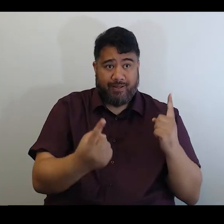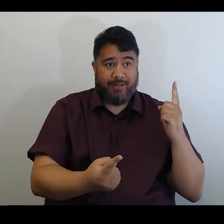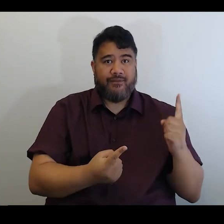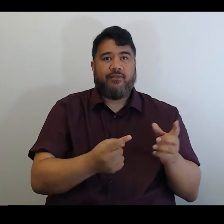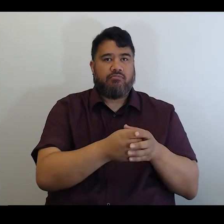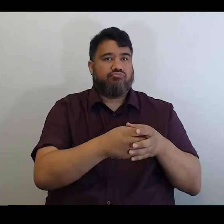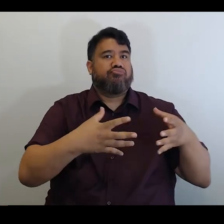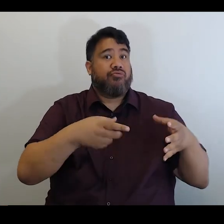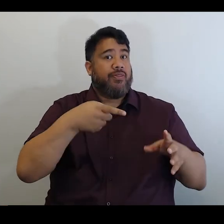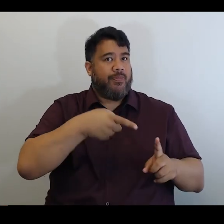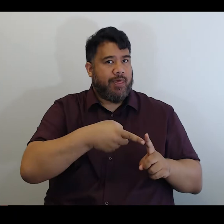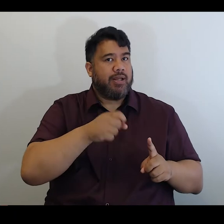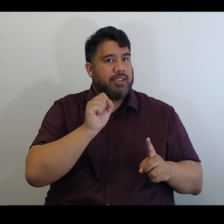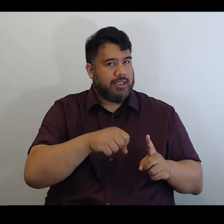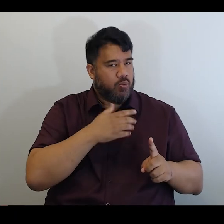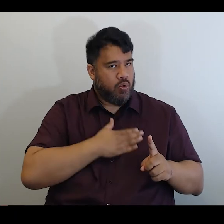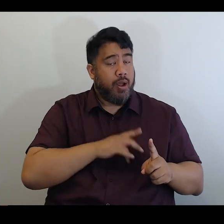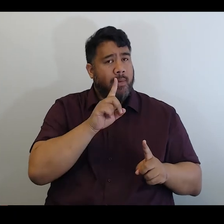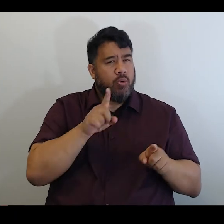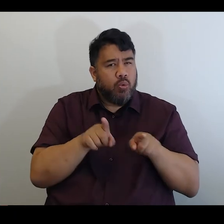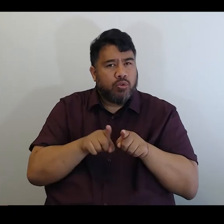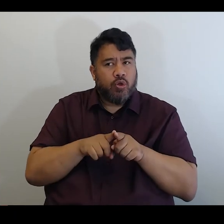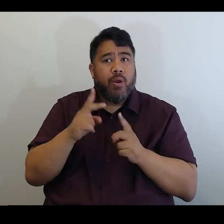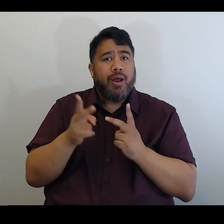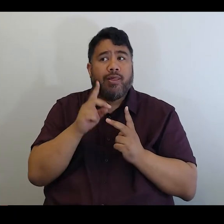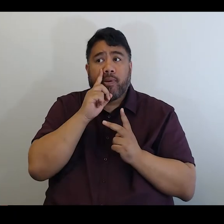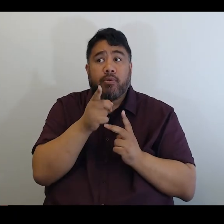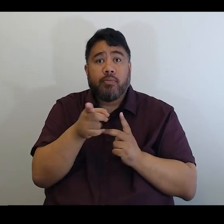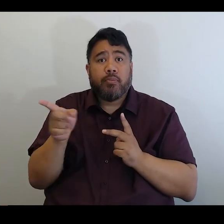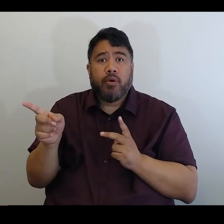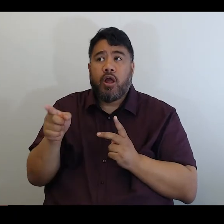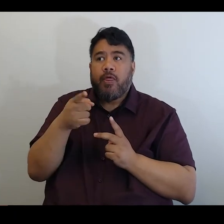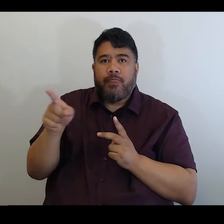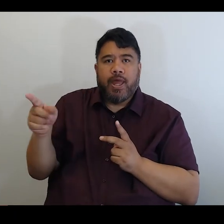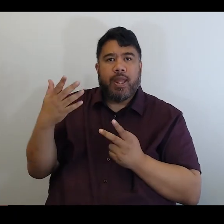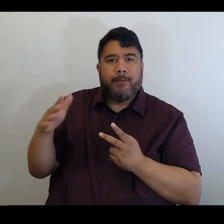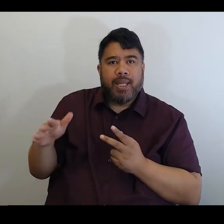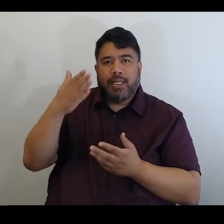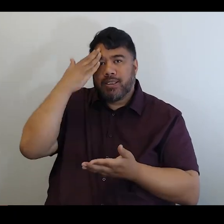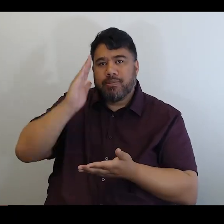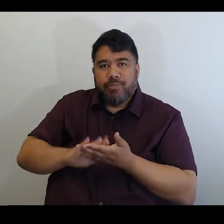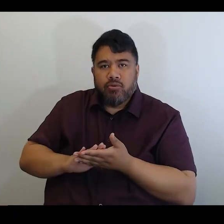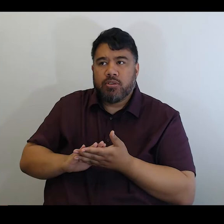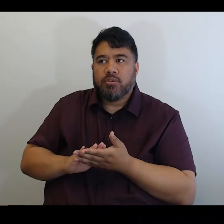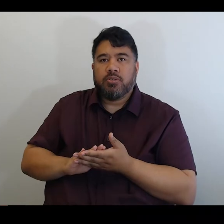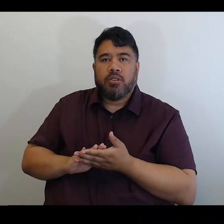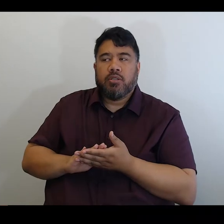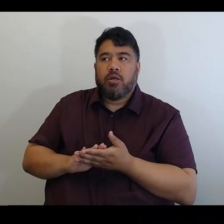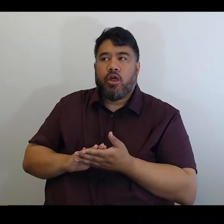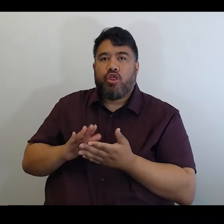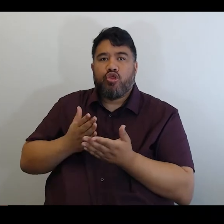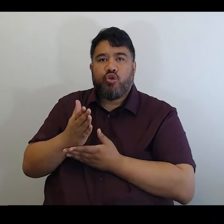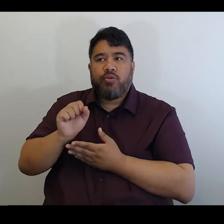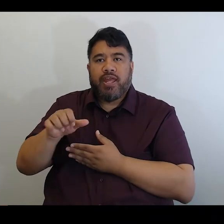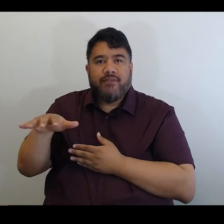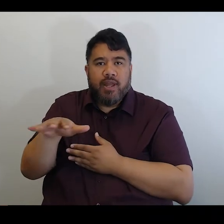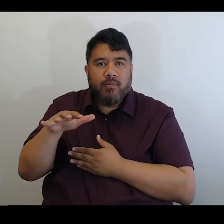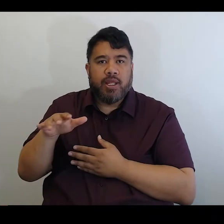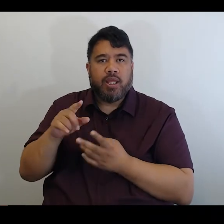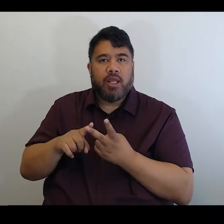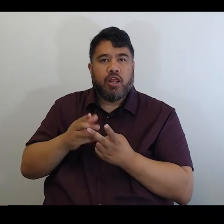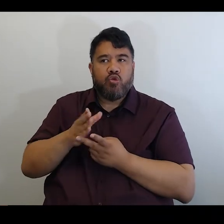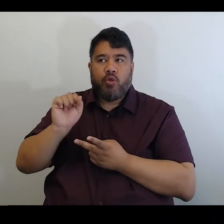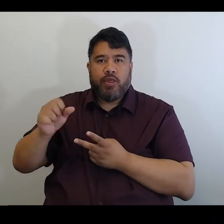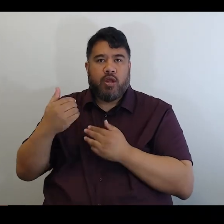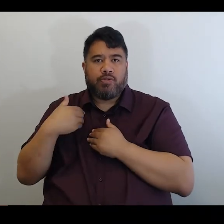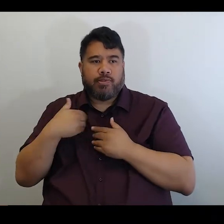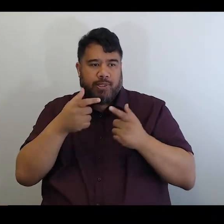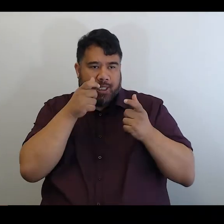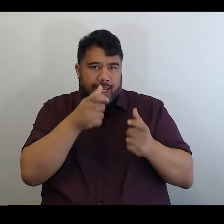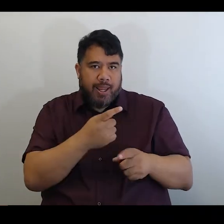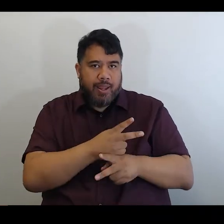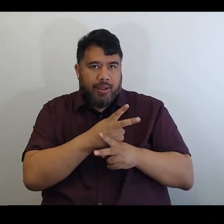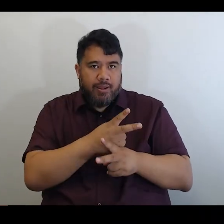And also, other people who have lived experience, be that through whānau, through caring for disabled people.